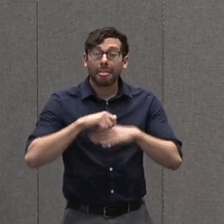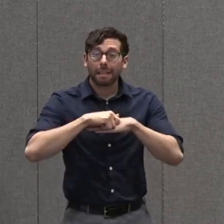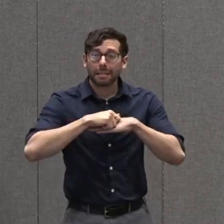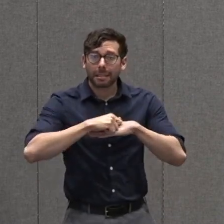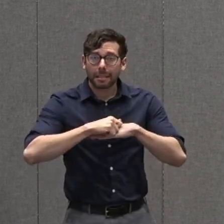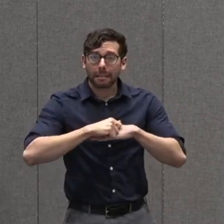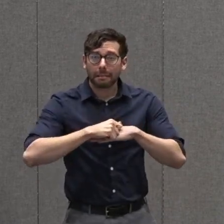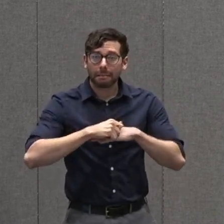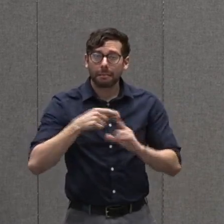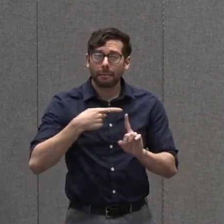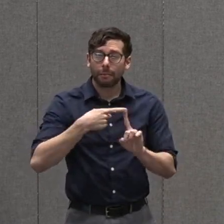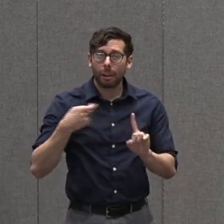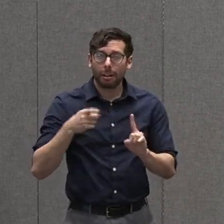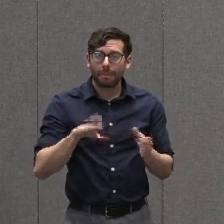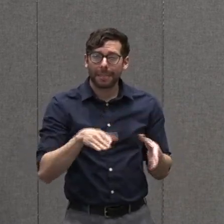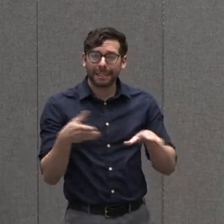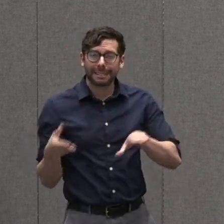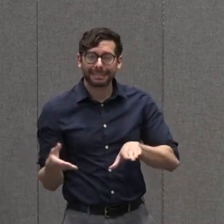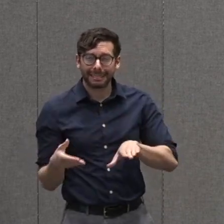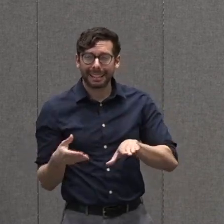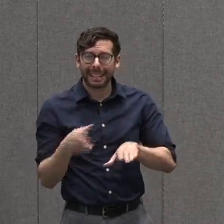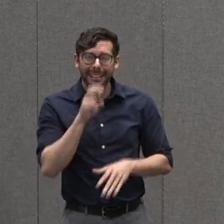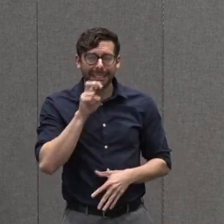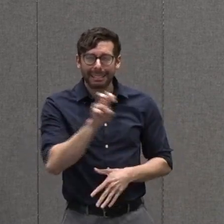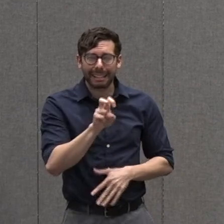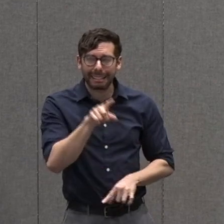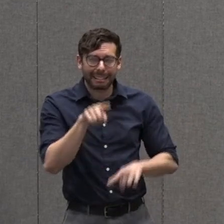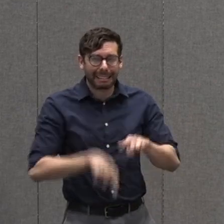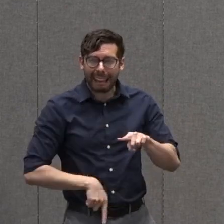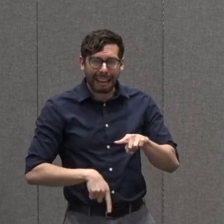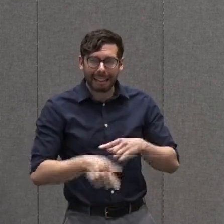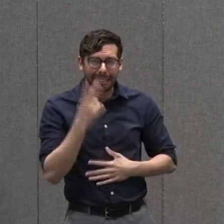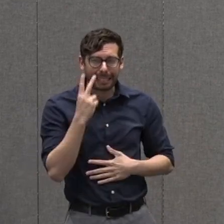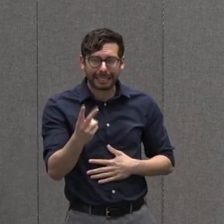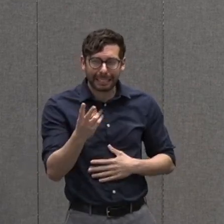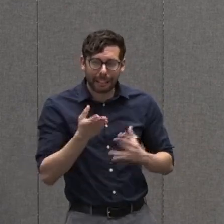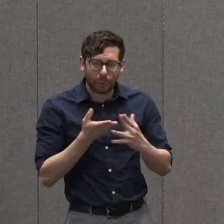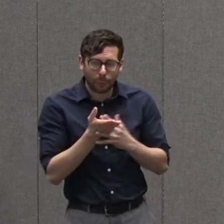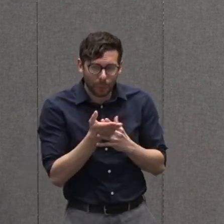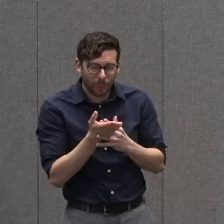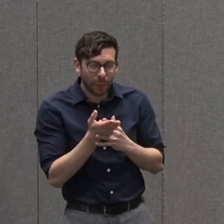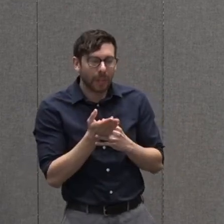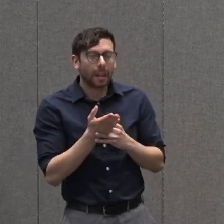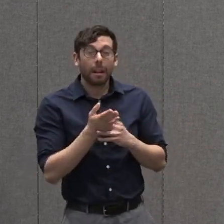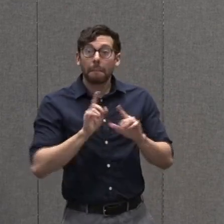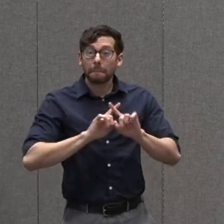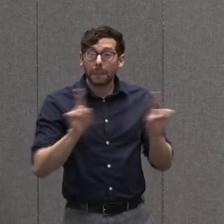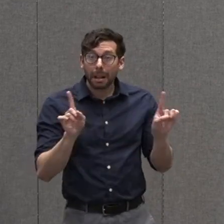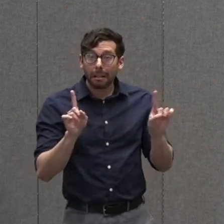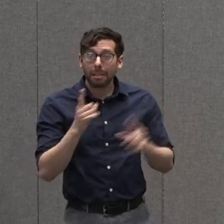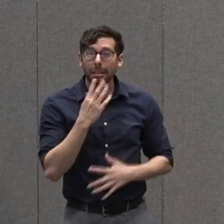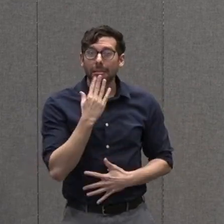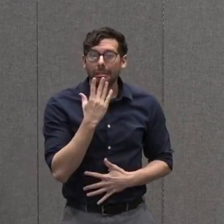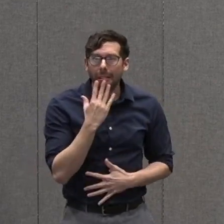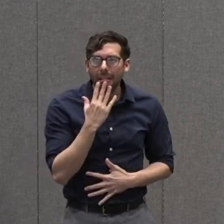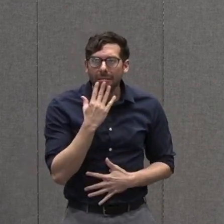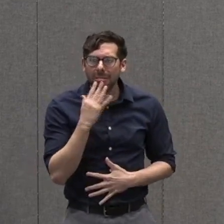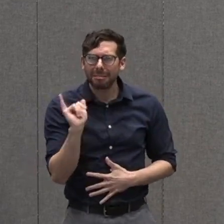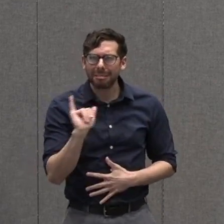you can't see them, but you can also see they almost look golden. They have like a metallic gold look to them.